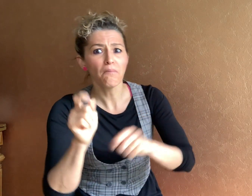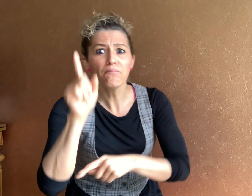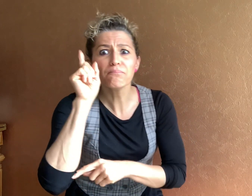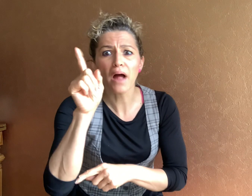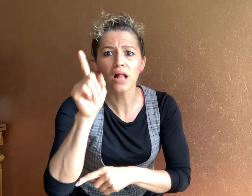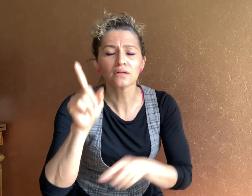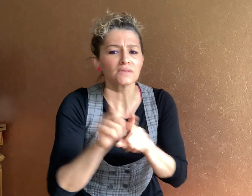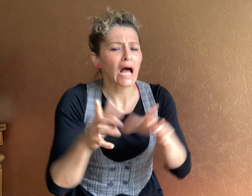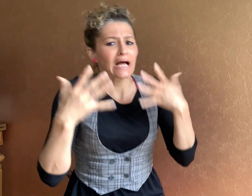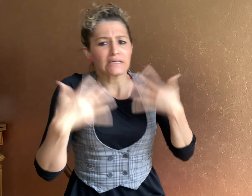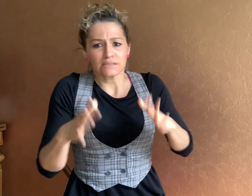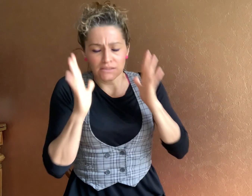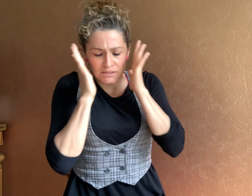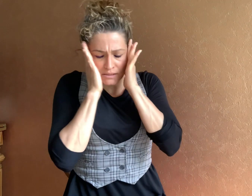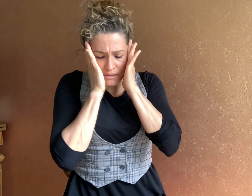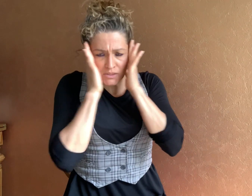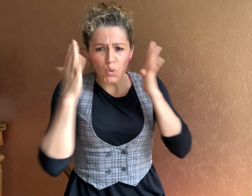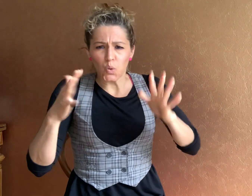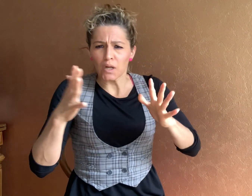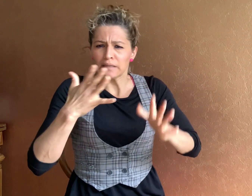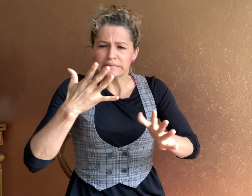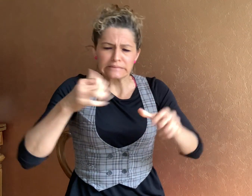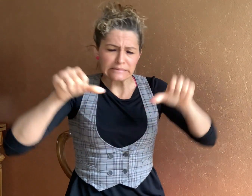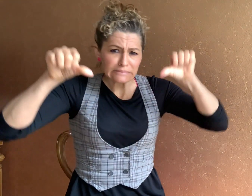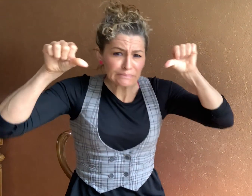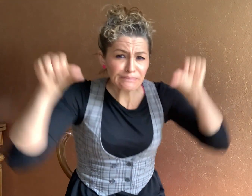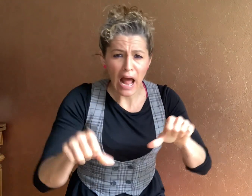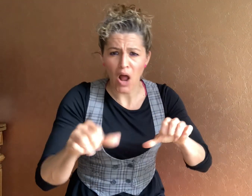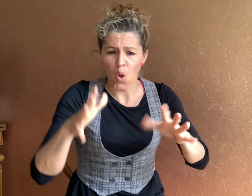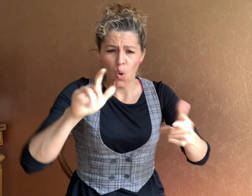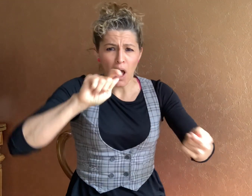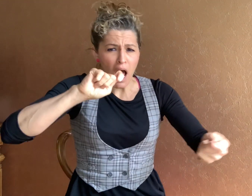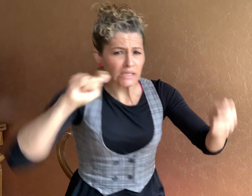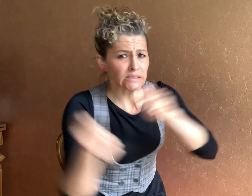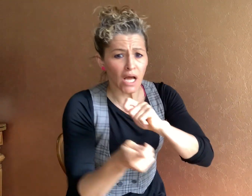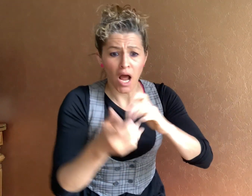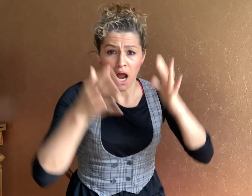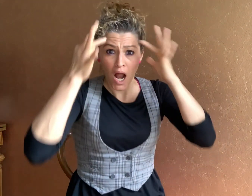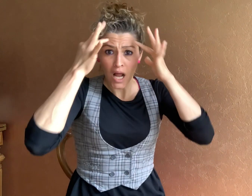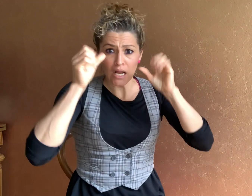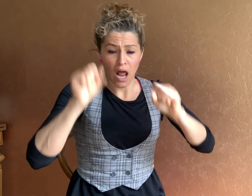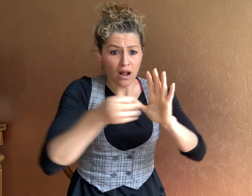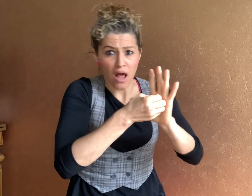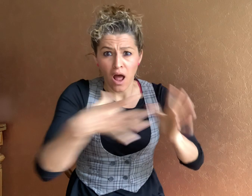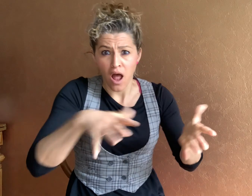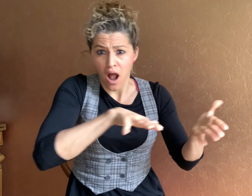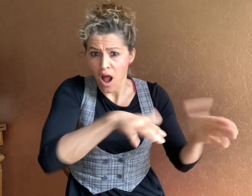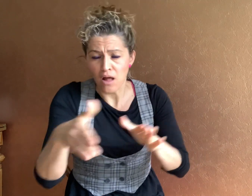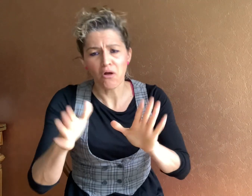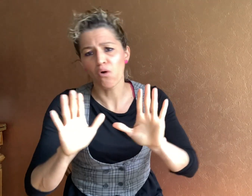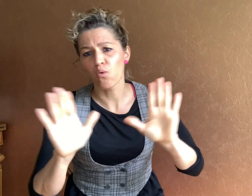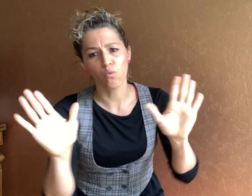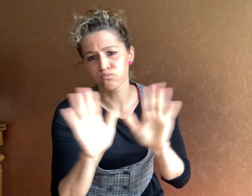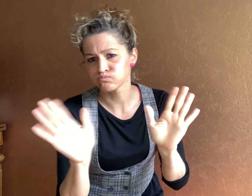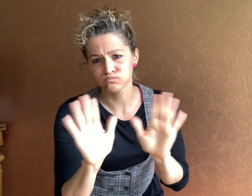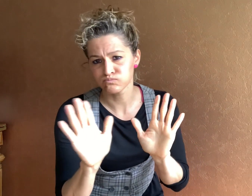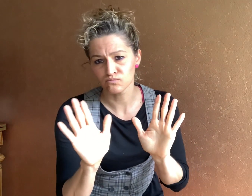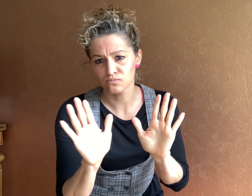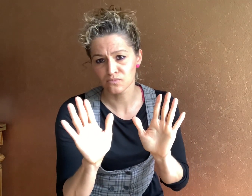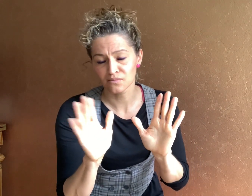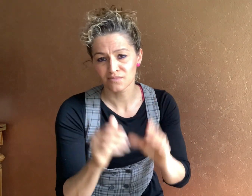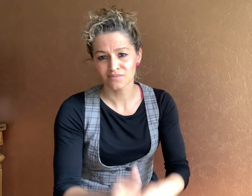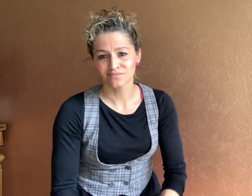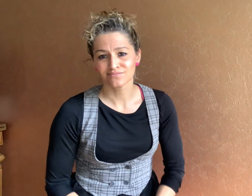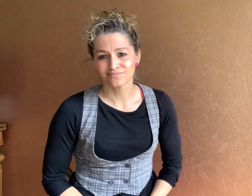“normal” and expected but nothing malignant or gravely.